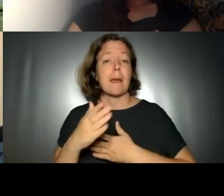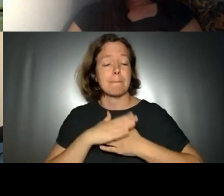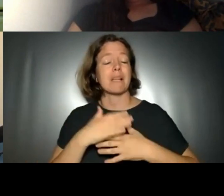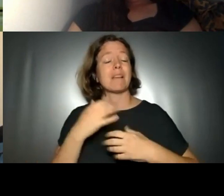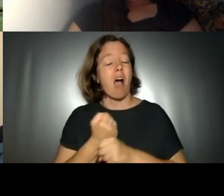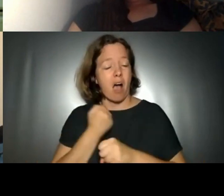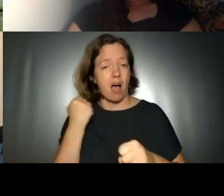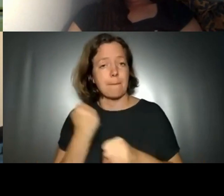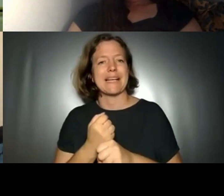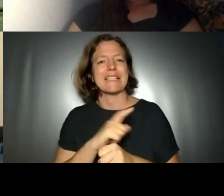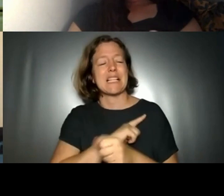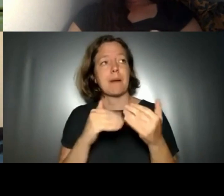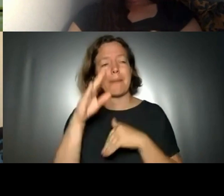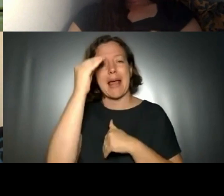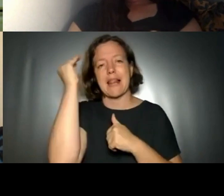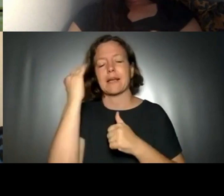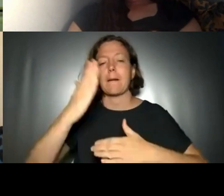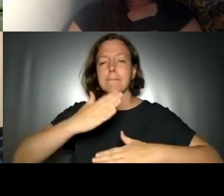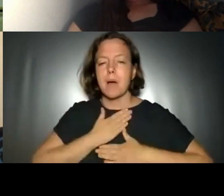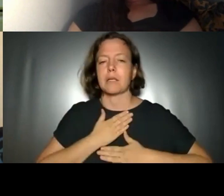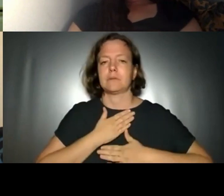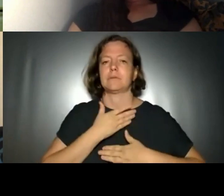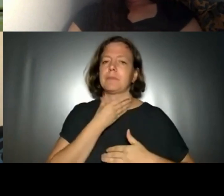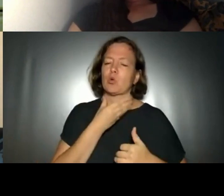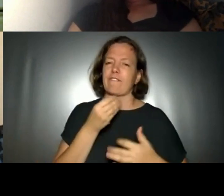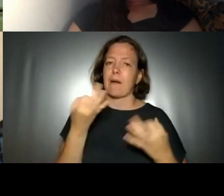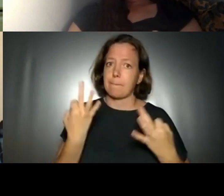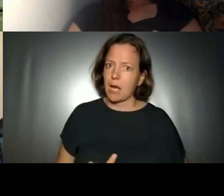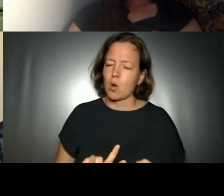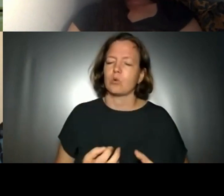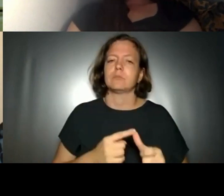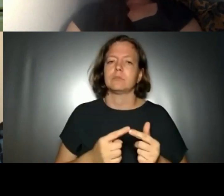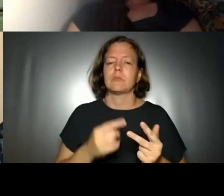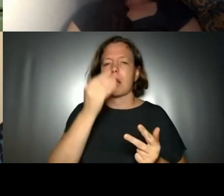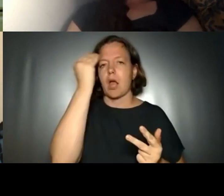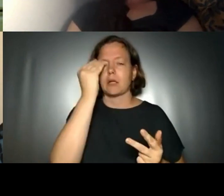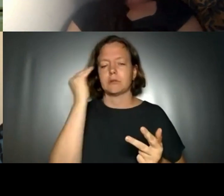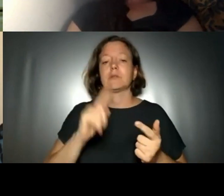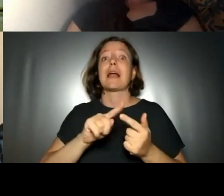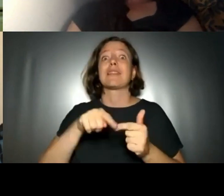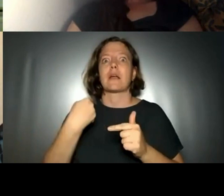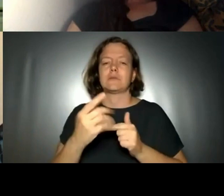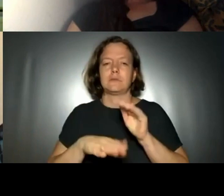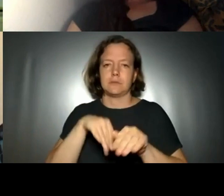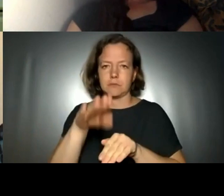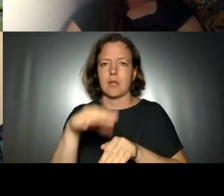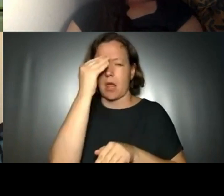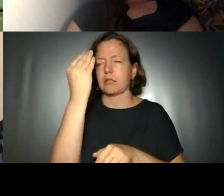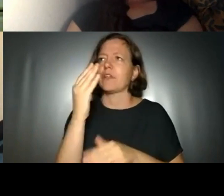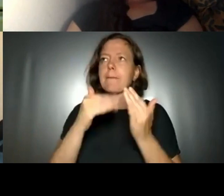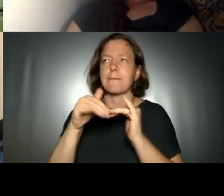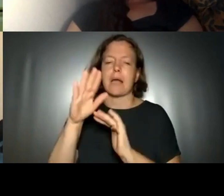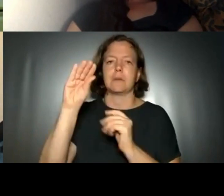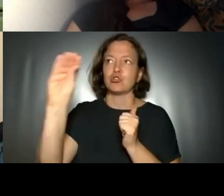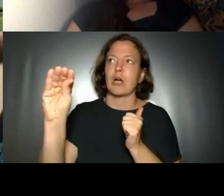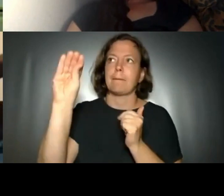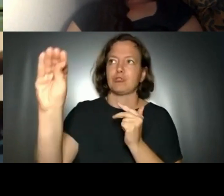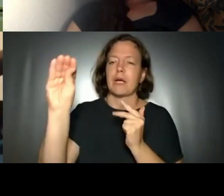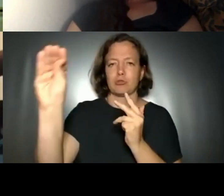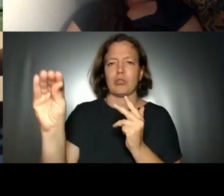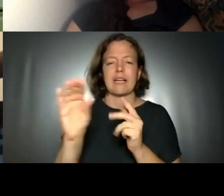And I try to keep, I try to be more vocal about them each and every time because it's a scary thing to do at first.